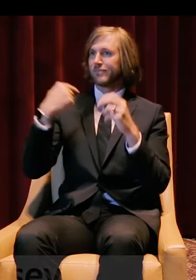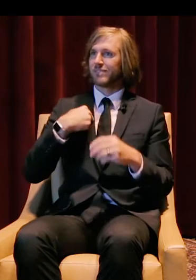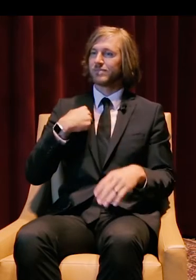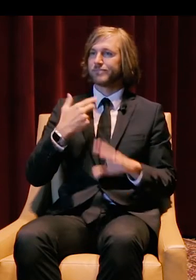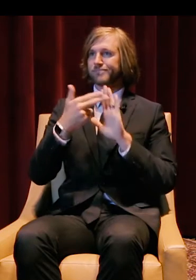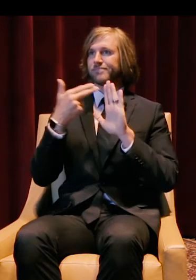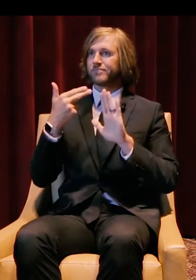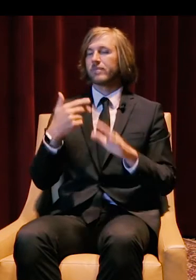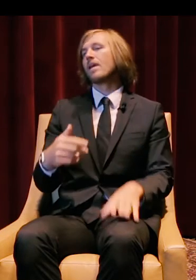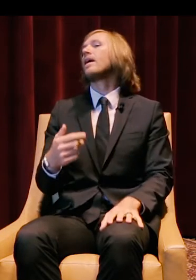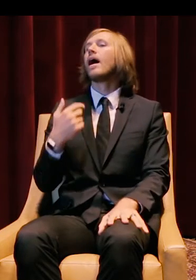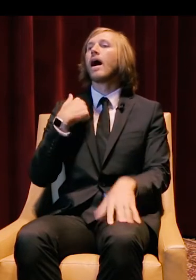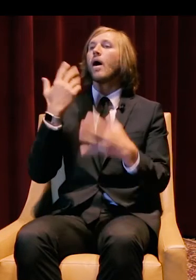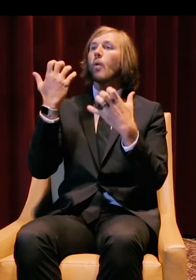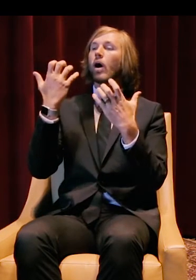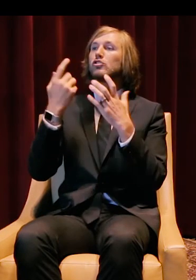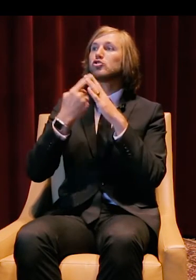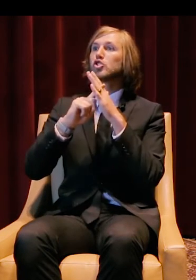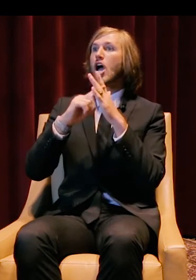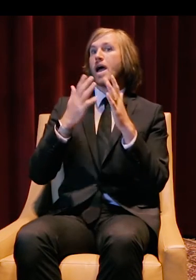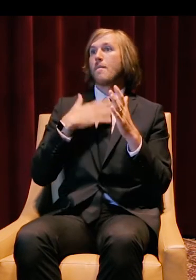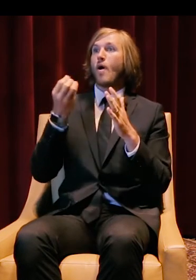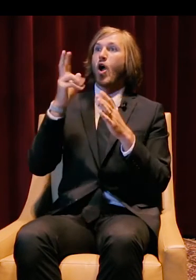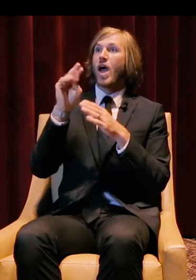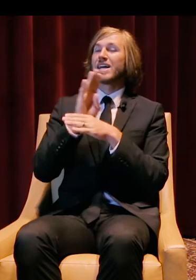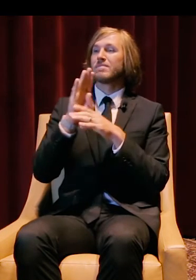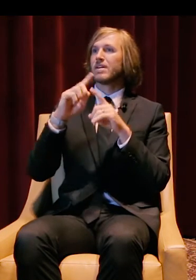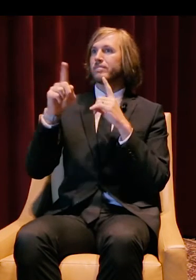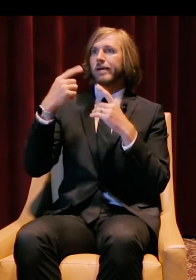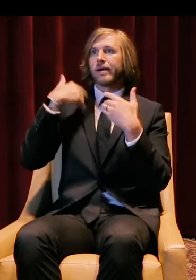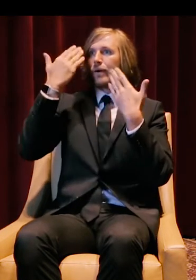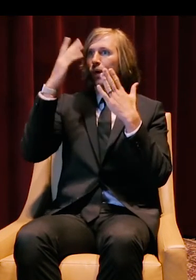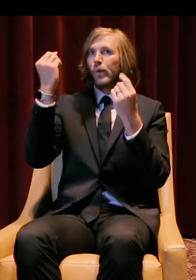I wanted to start my own business, but I didn't know what to do.